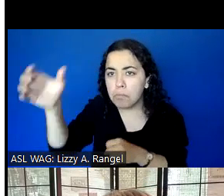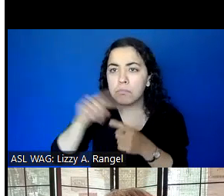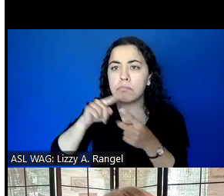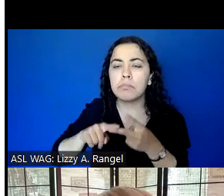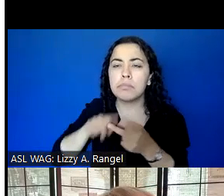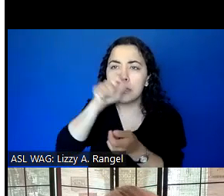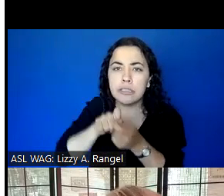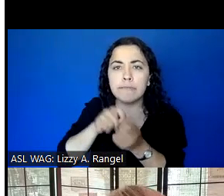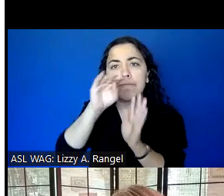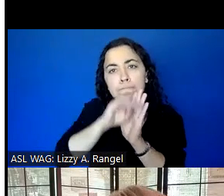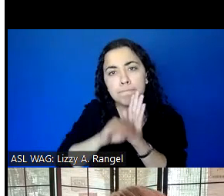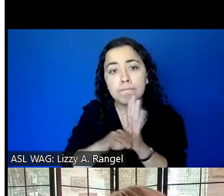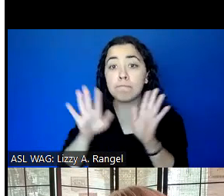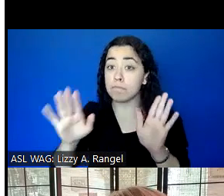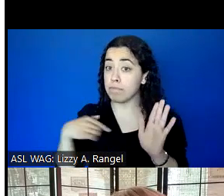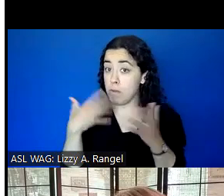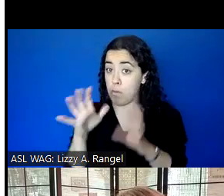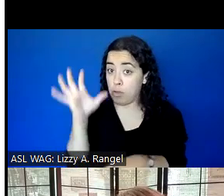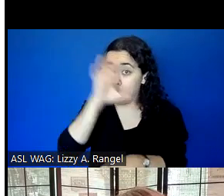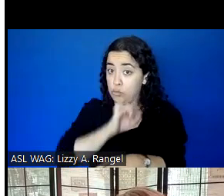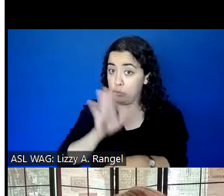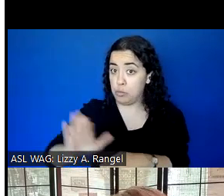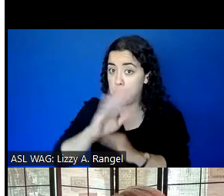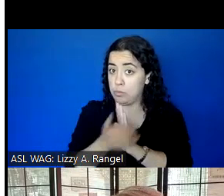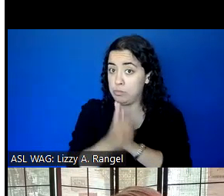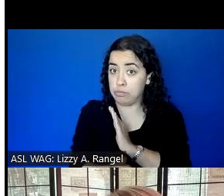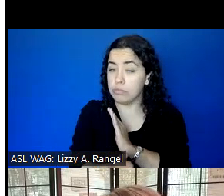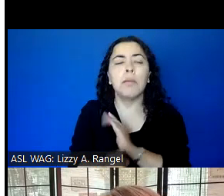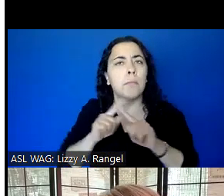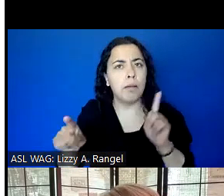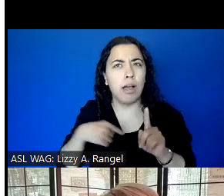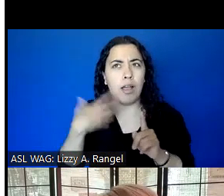closed door right now, so if you hear some knocking around, that's Spot. He helps me